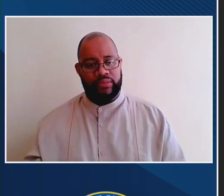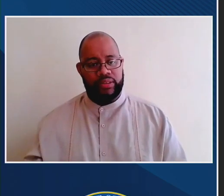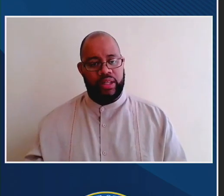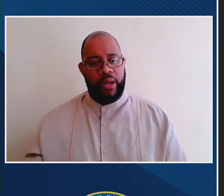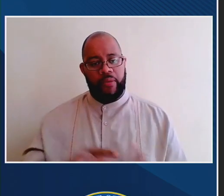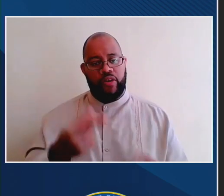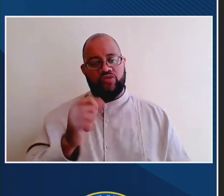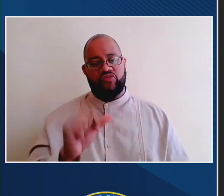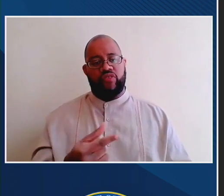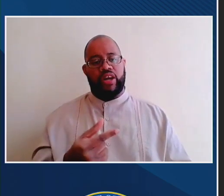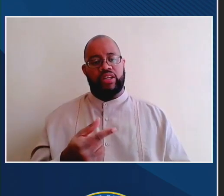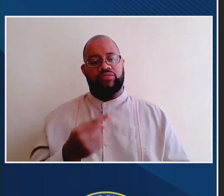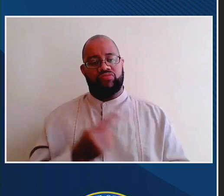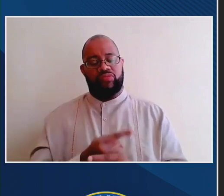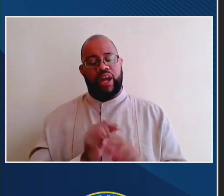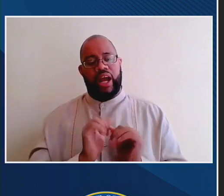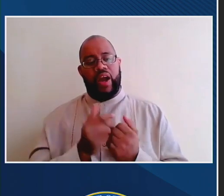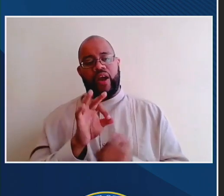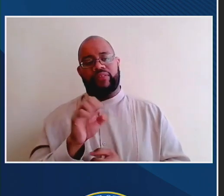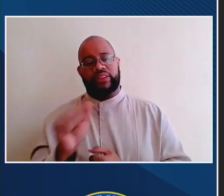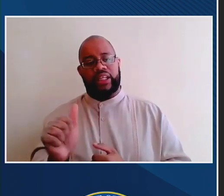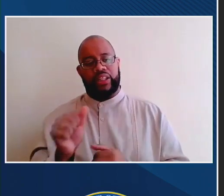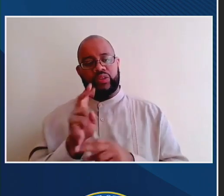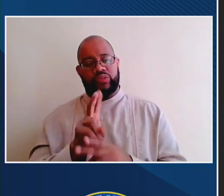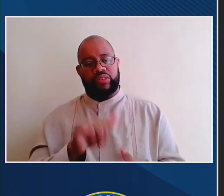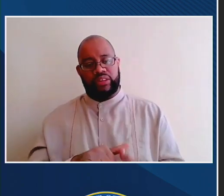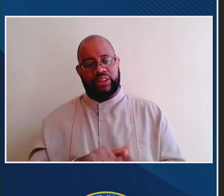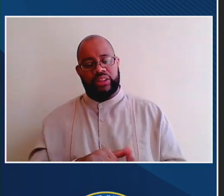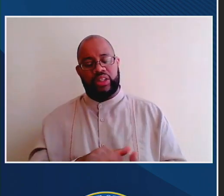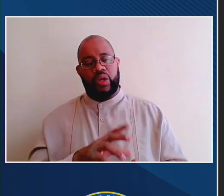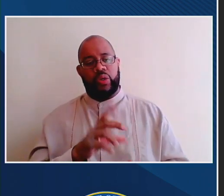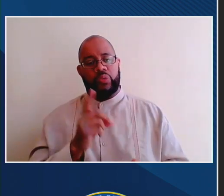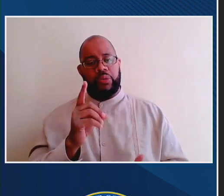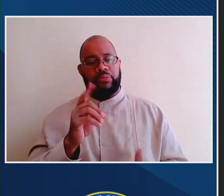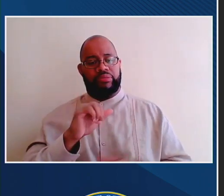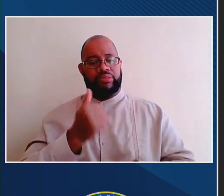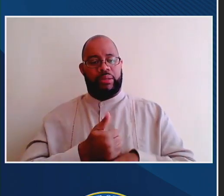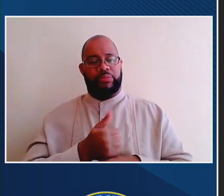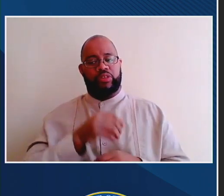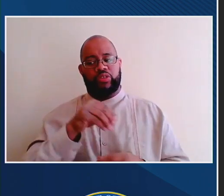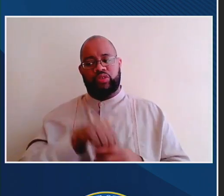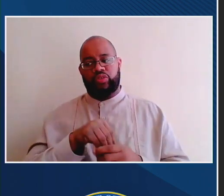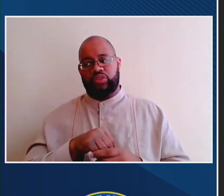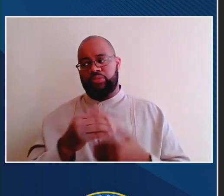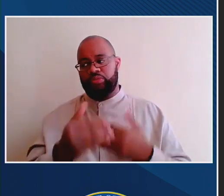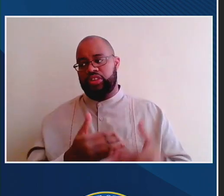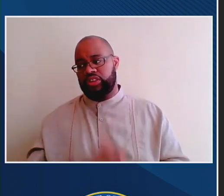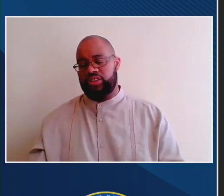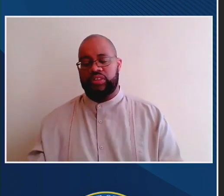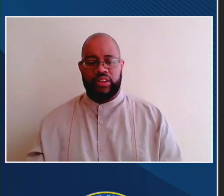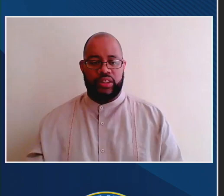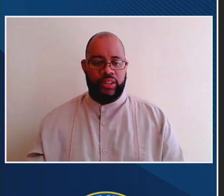How FSA views those would be established in internal procedures at FSA.